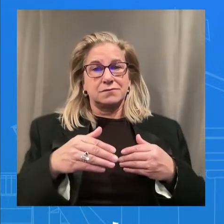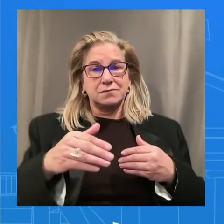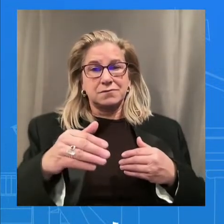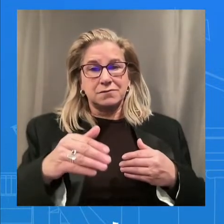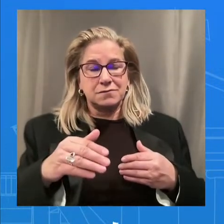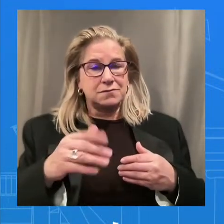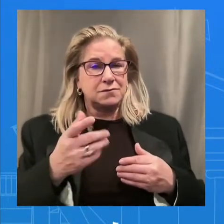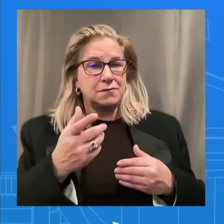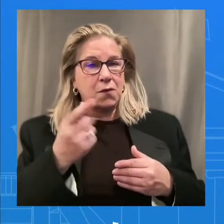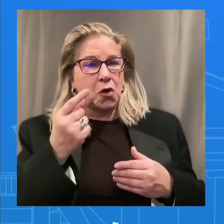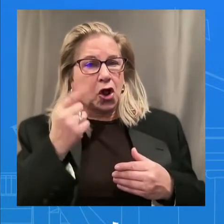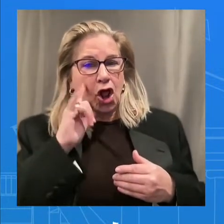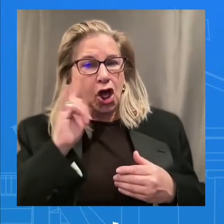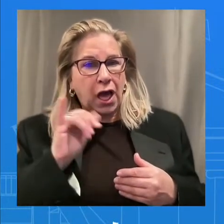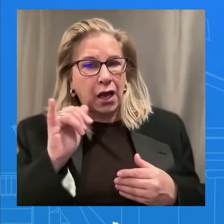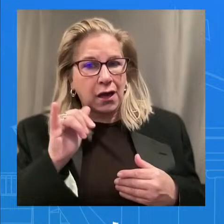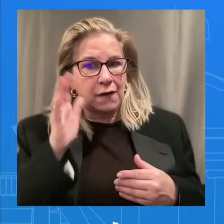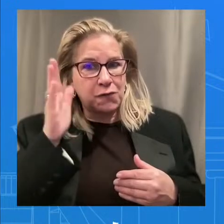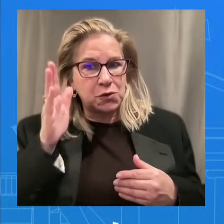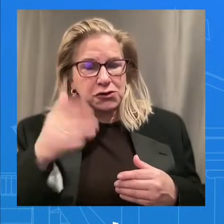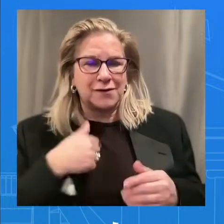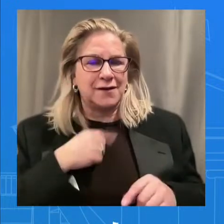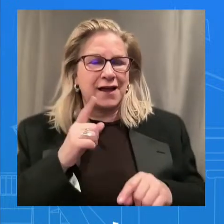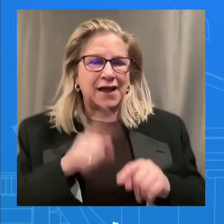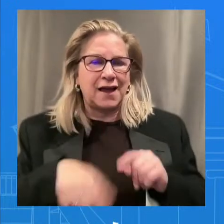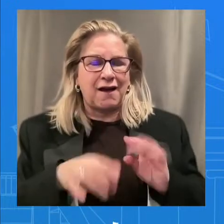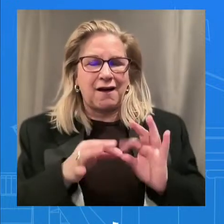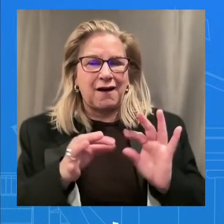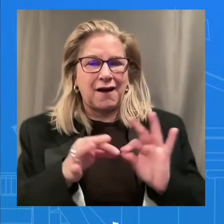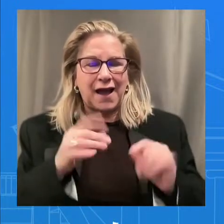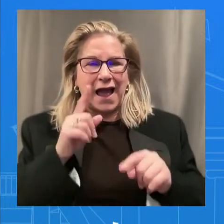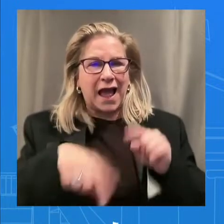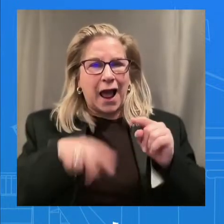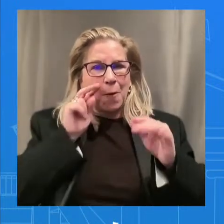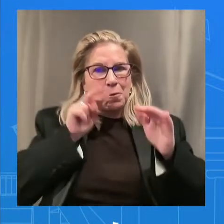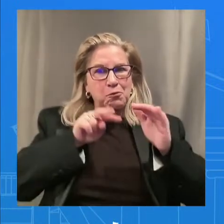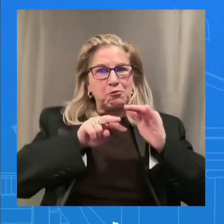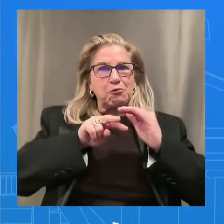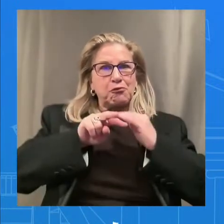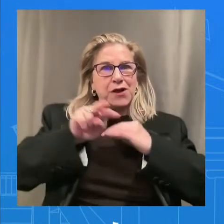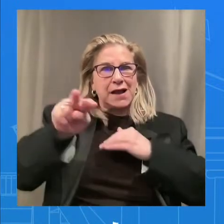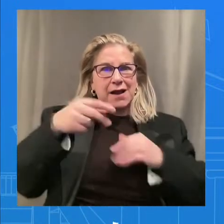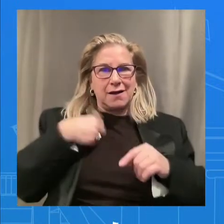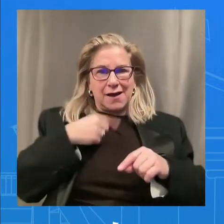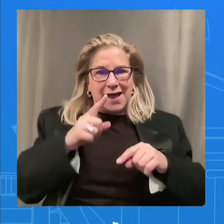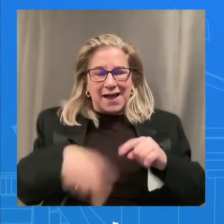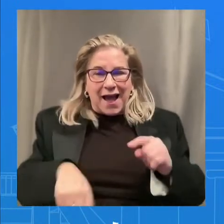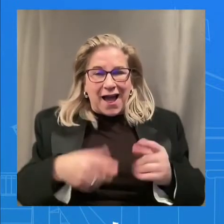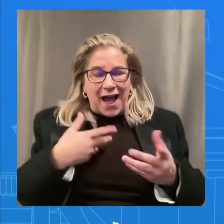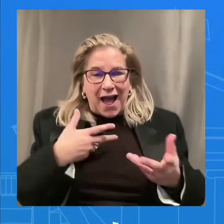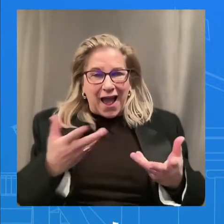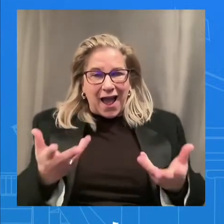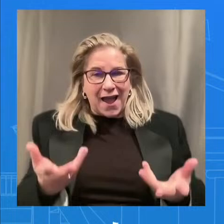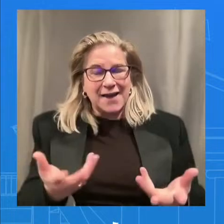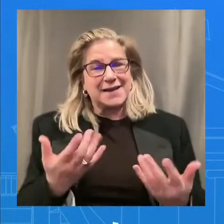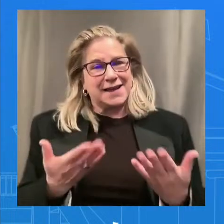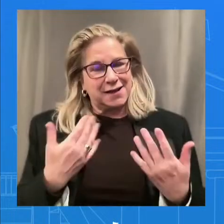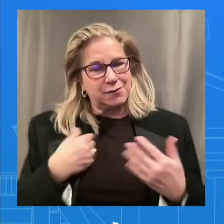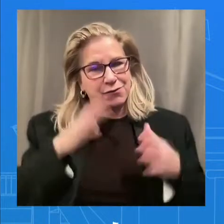That’s not for me to decide. That’s not for me to speak to. I could only speak about the here and now, and that’s why I appreciate this job and what I’m doing right now.